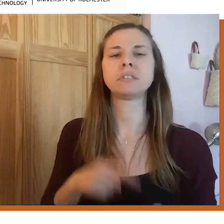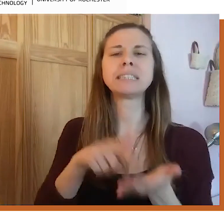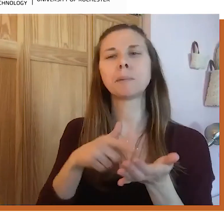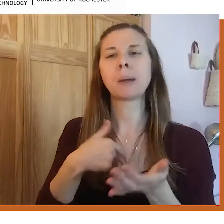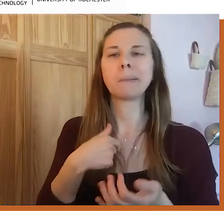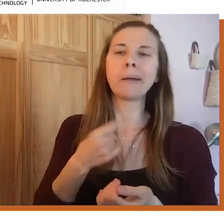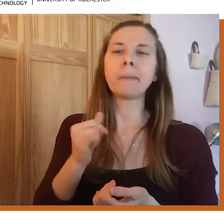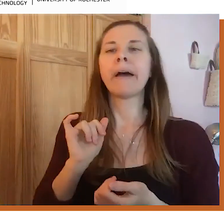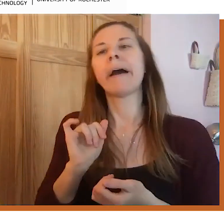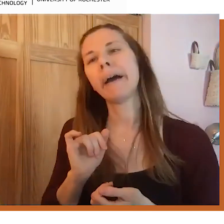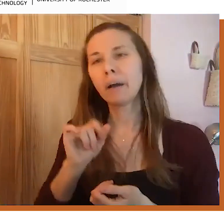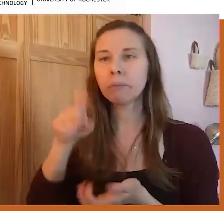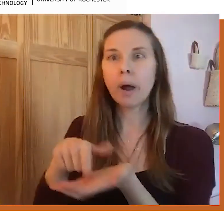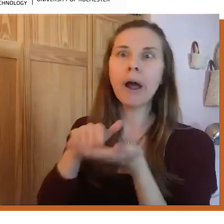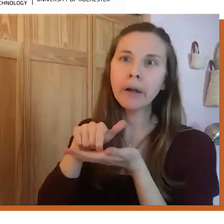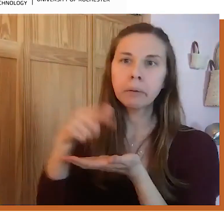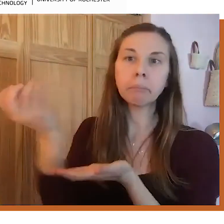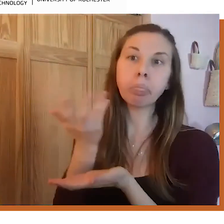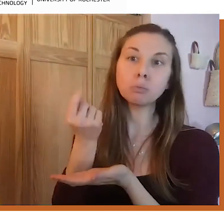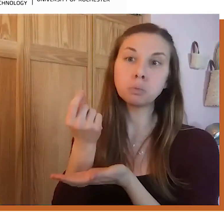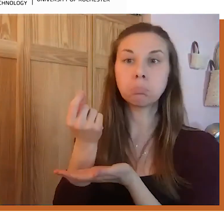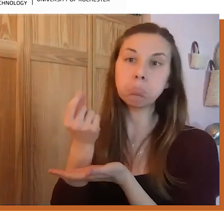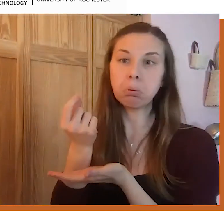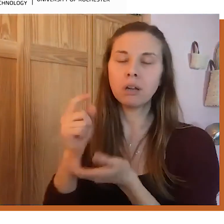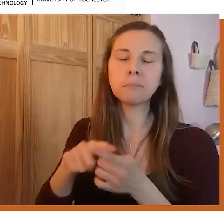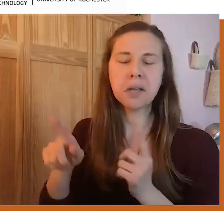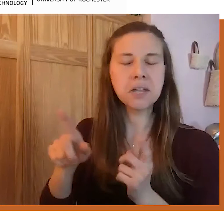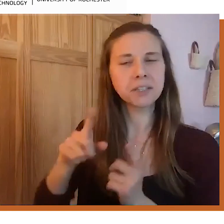to go to several conferences each year...